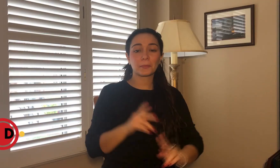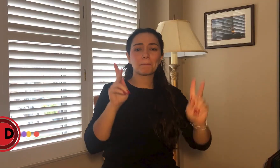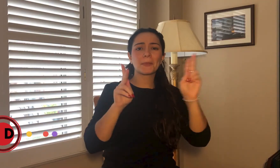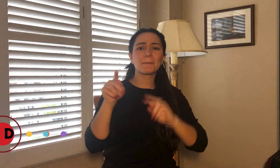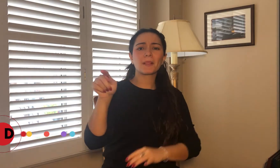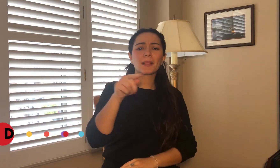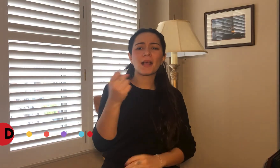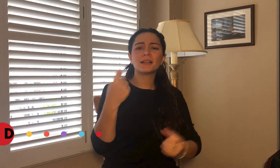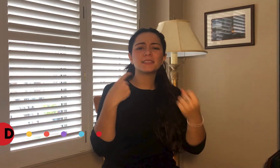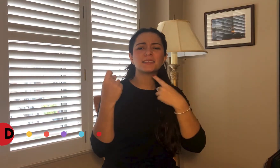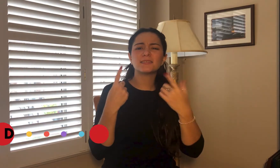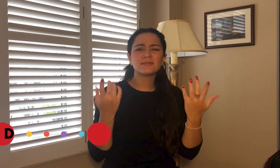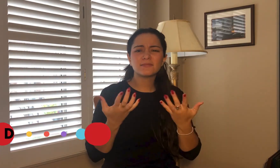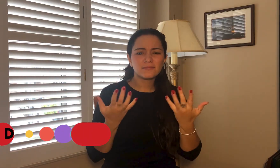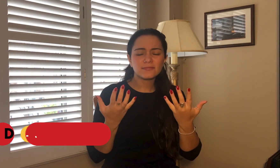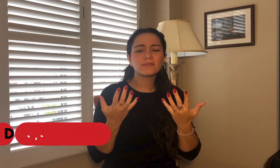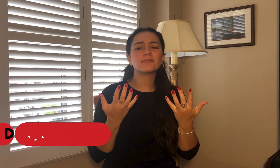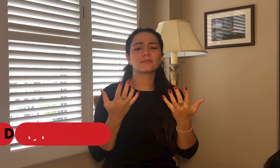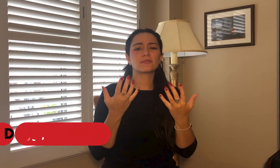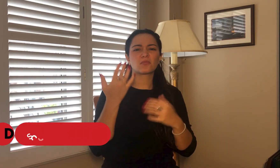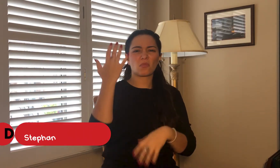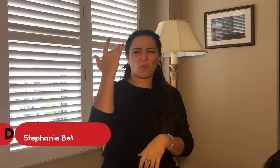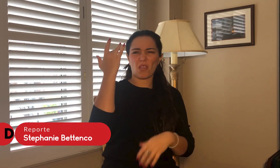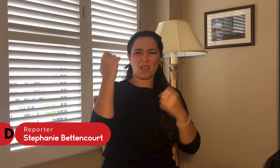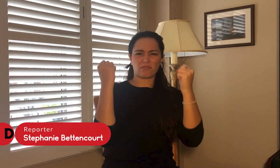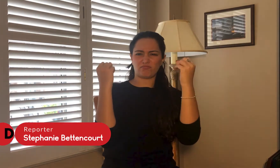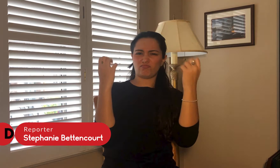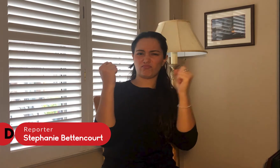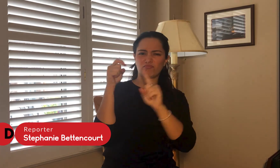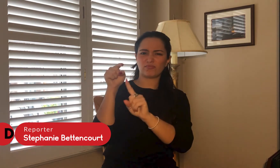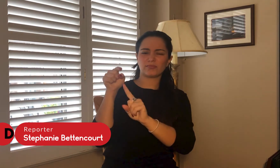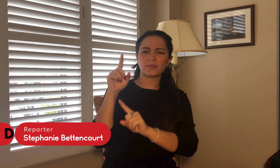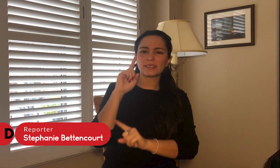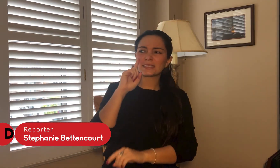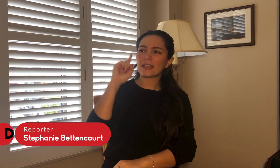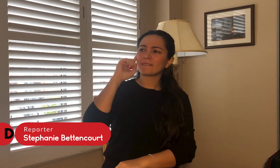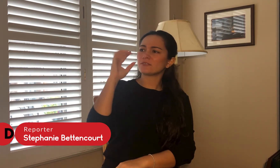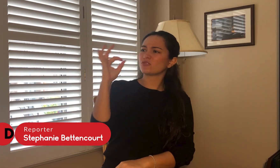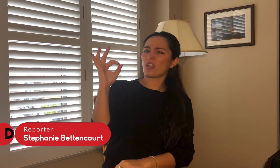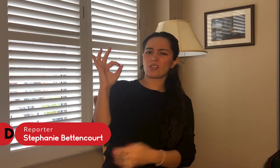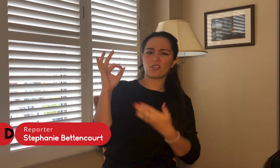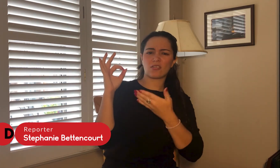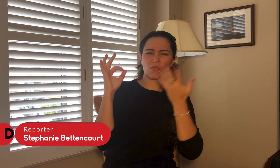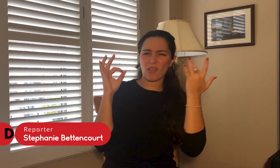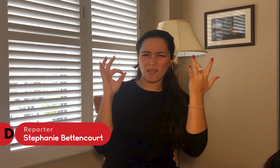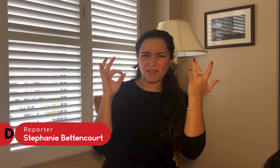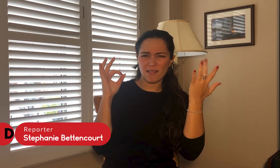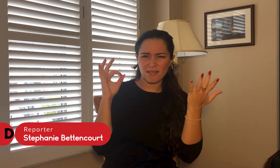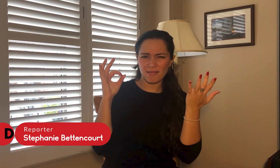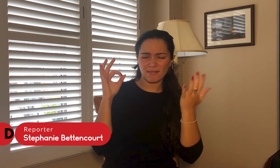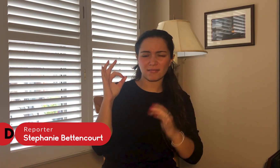[Stephanie]: Why the sign "DeafDots"?